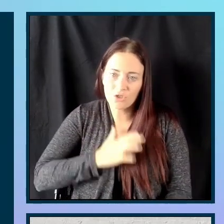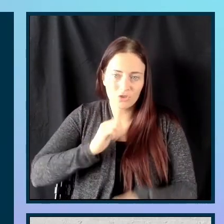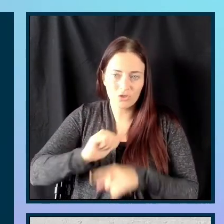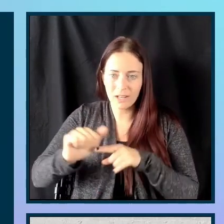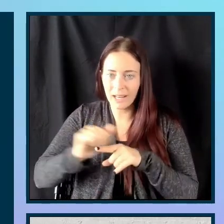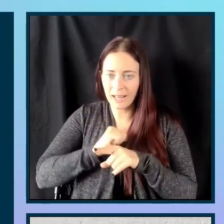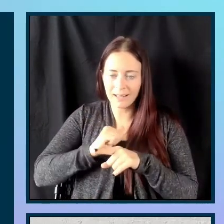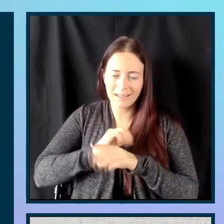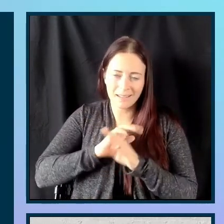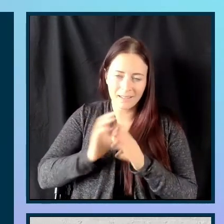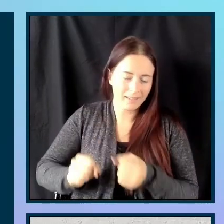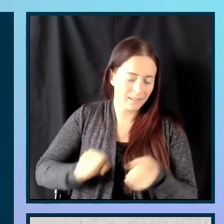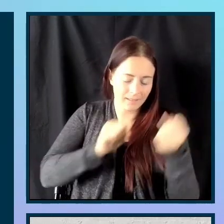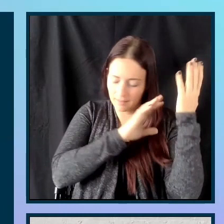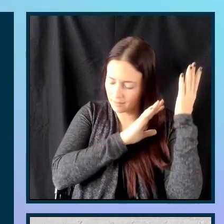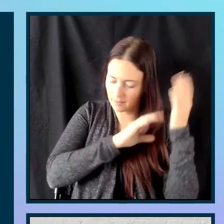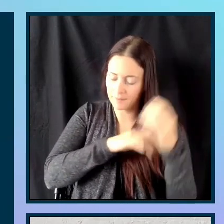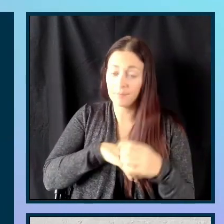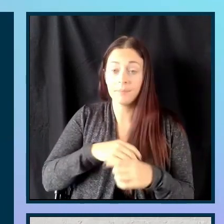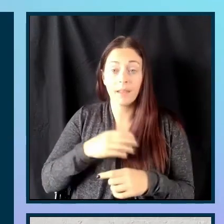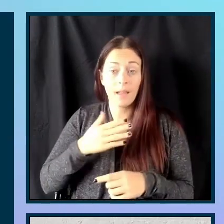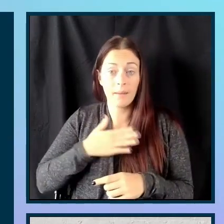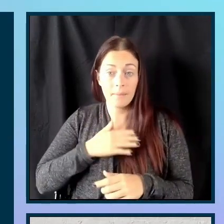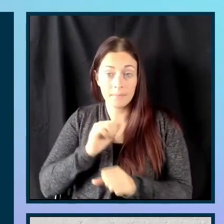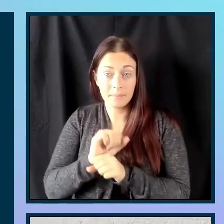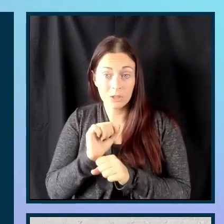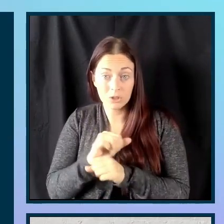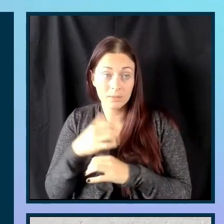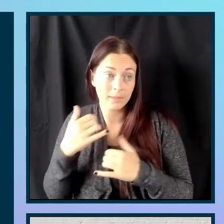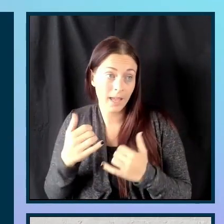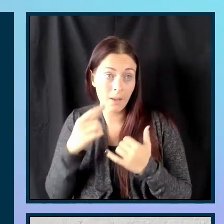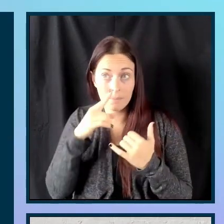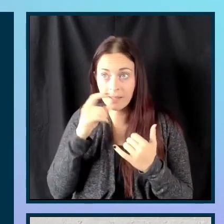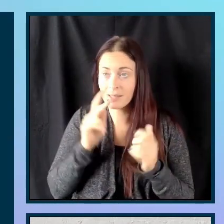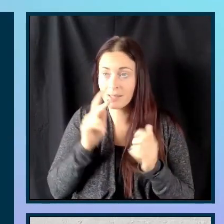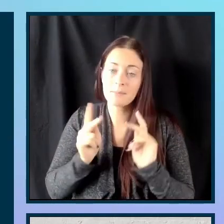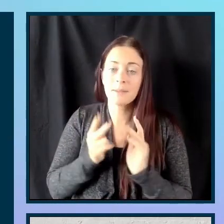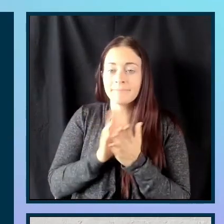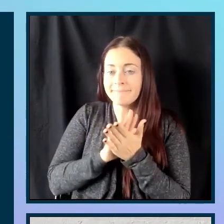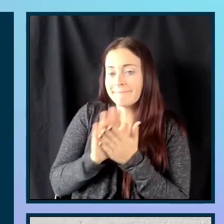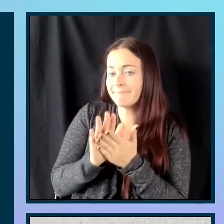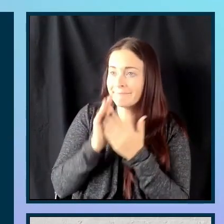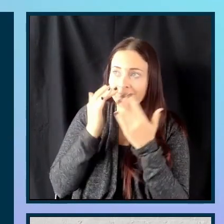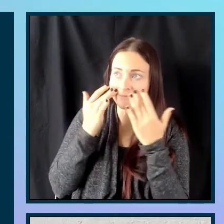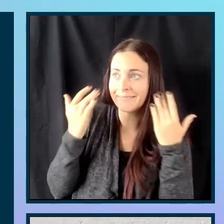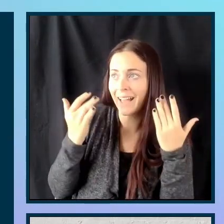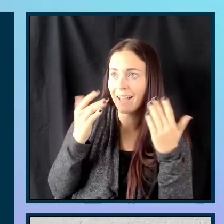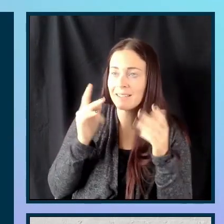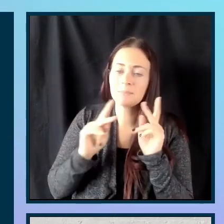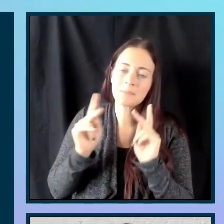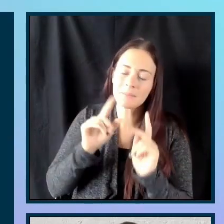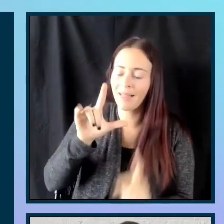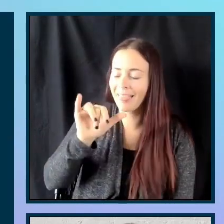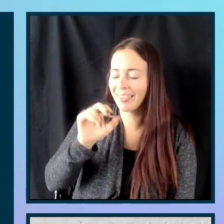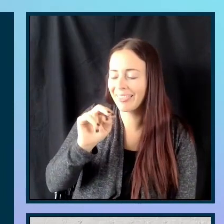or that I got to where I am because people were just being gracious or nice, which they were, people at LinkedIn are super nice,